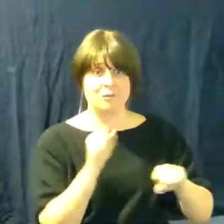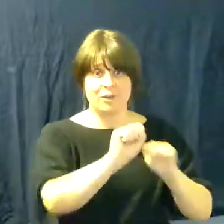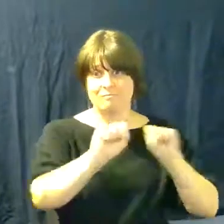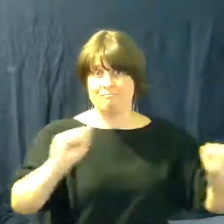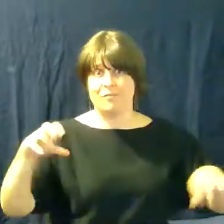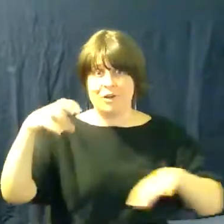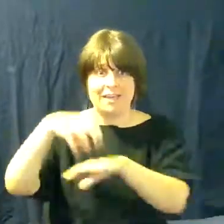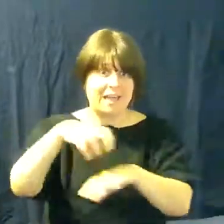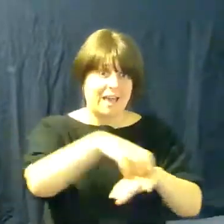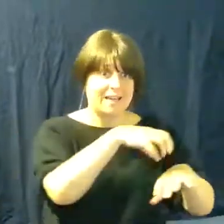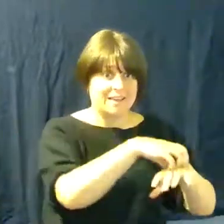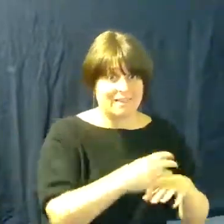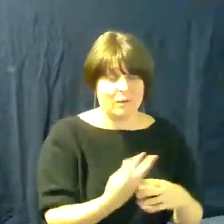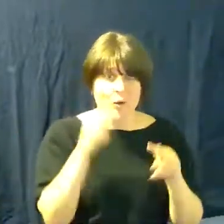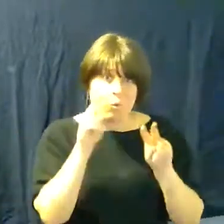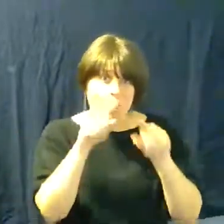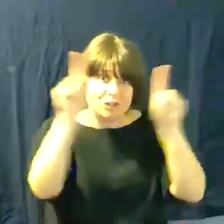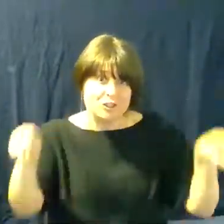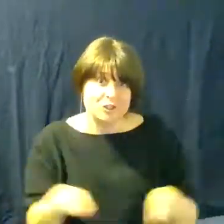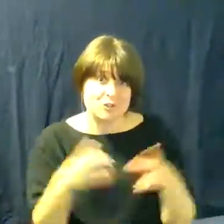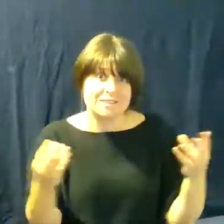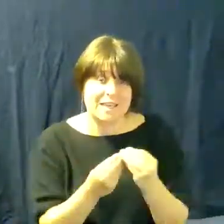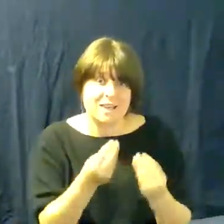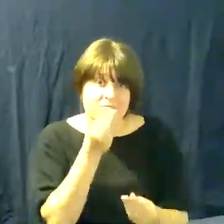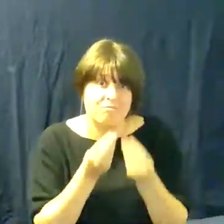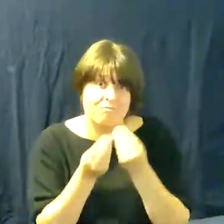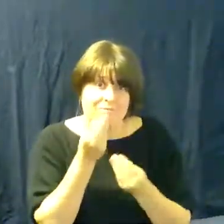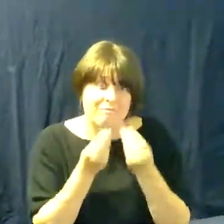share cake. We just have to bring our own cake and teet